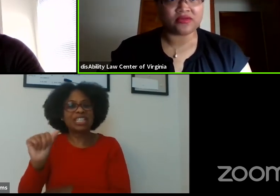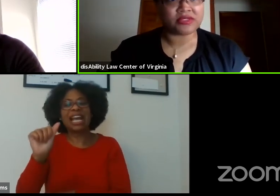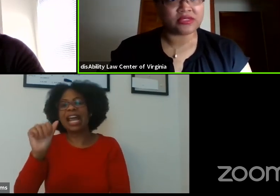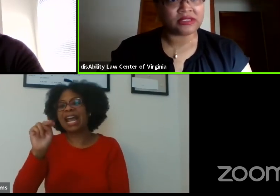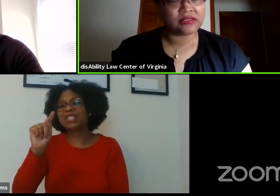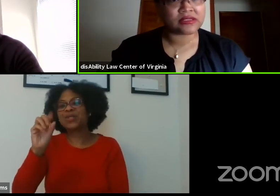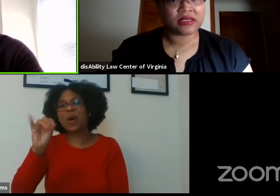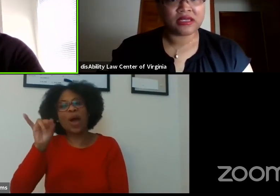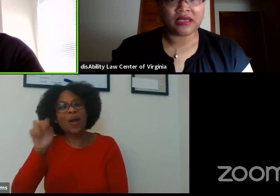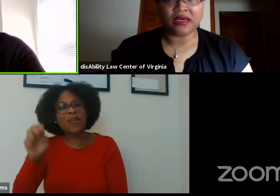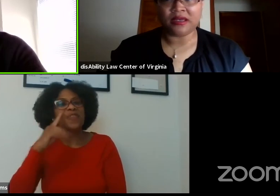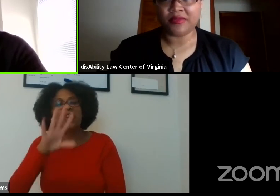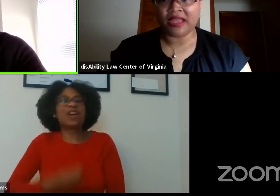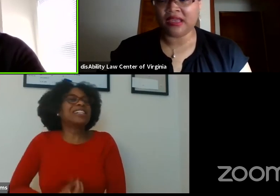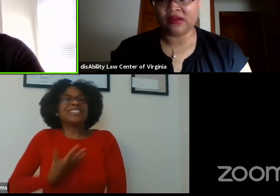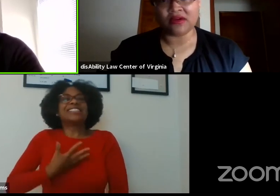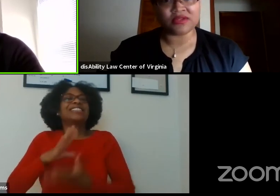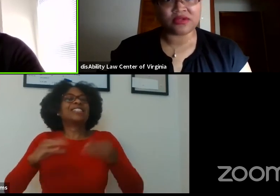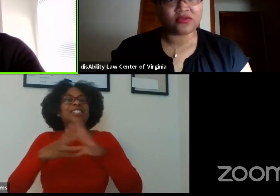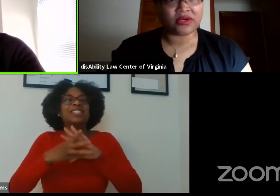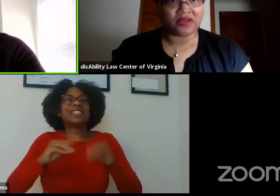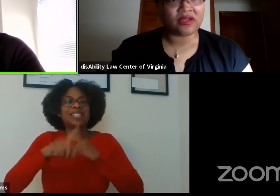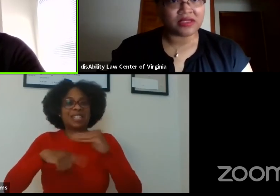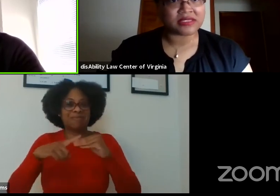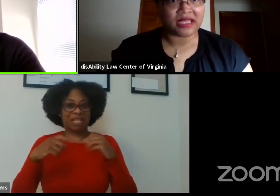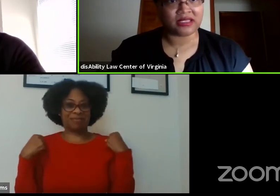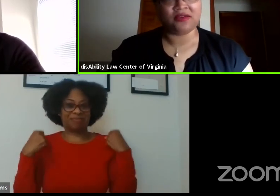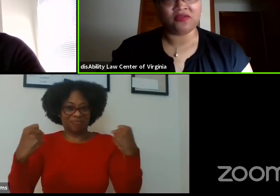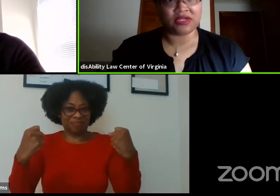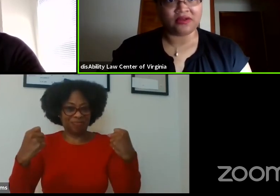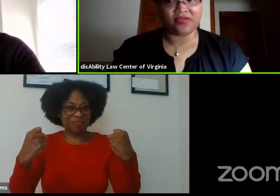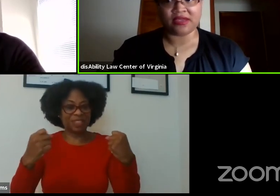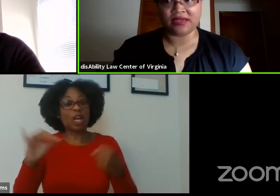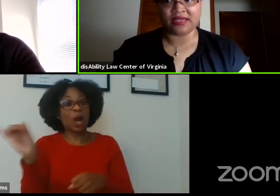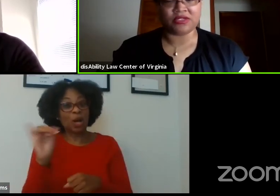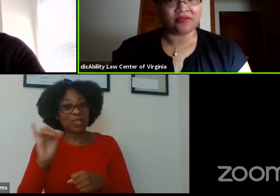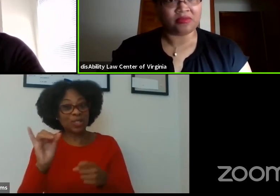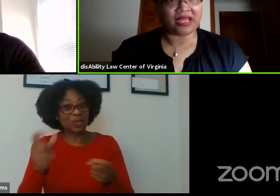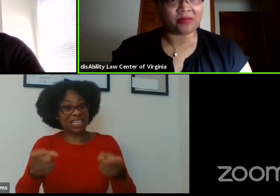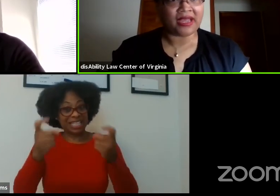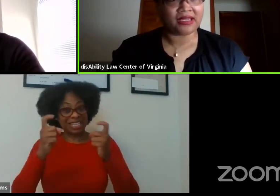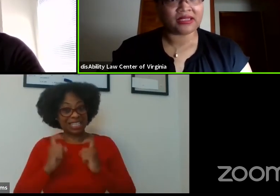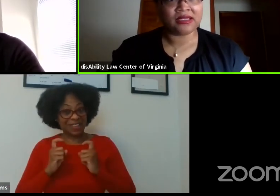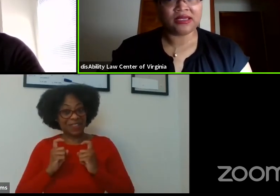story of resilience and also for giving us that gift of the analogy of the backpack.